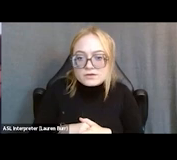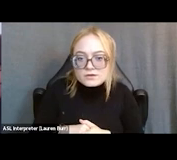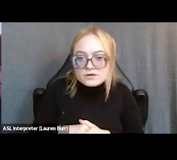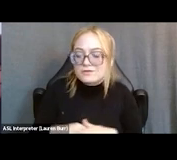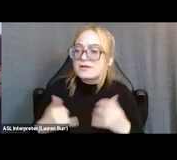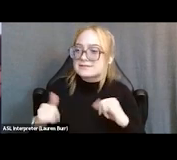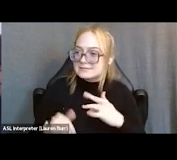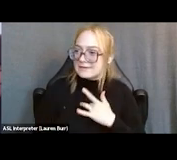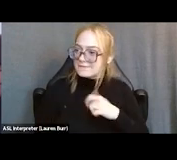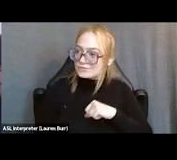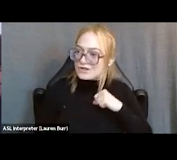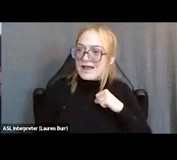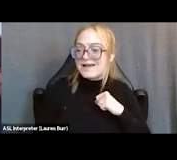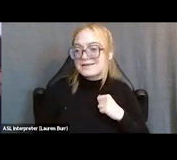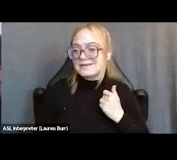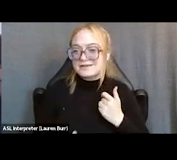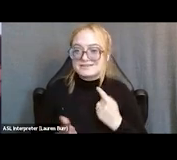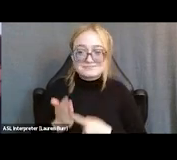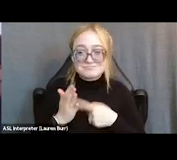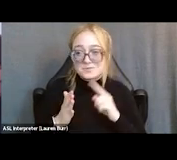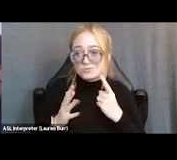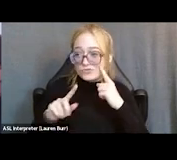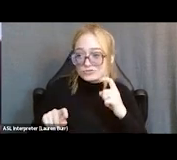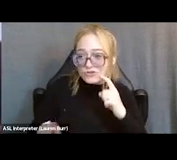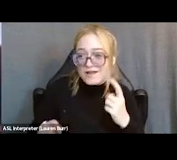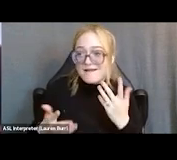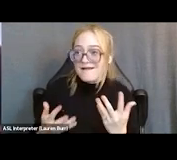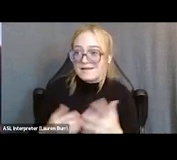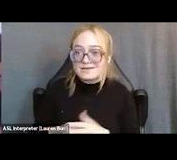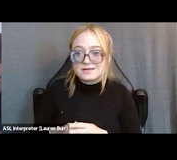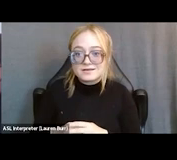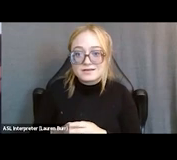instead of crying, just crying. Well, feeling is mutual